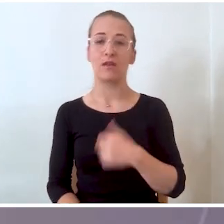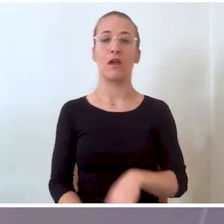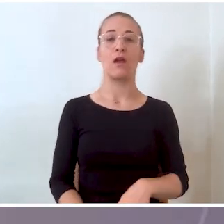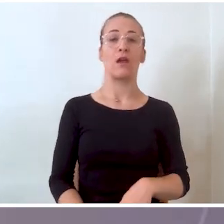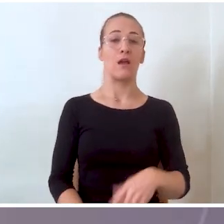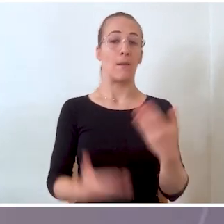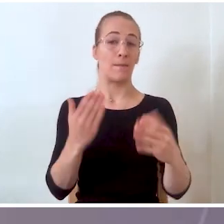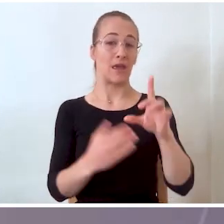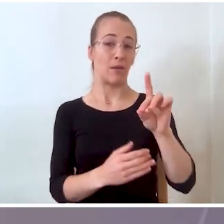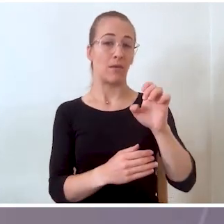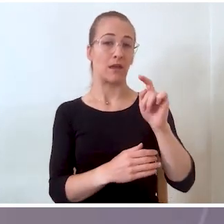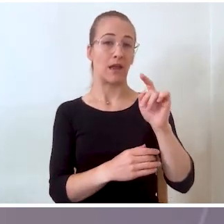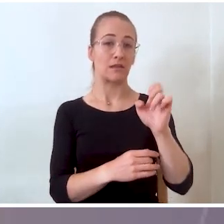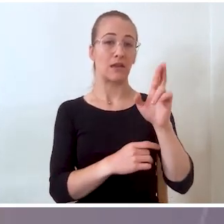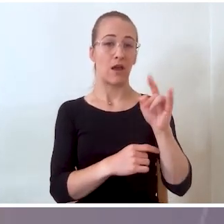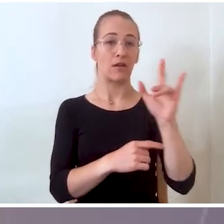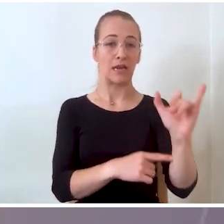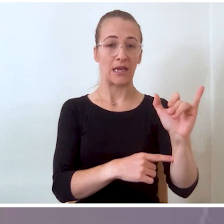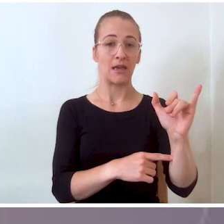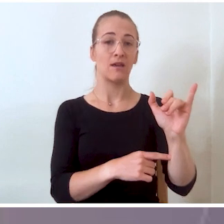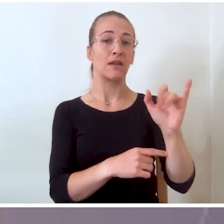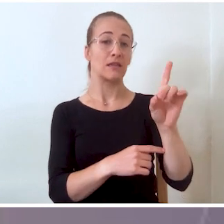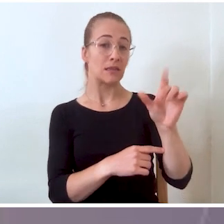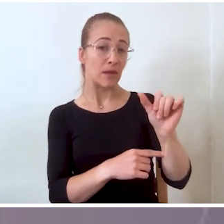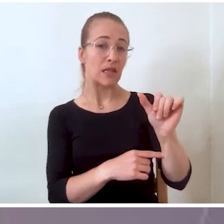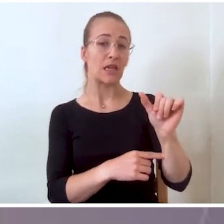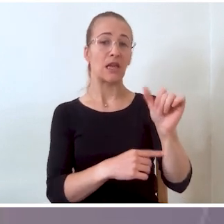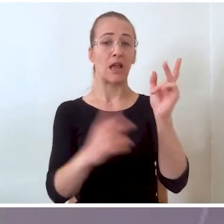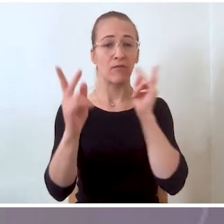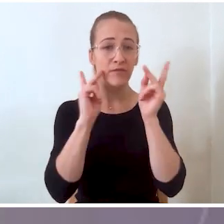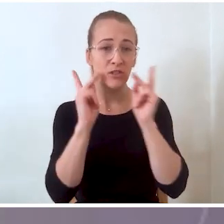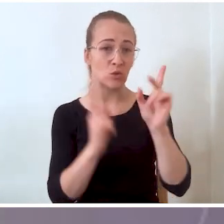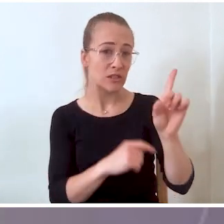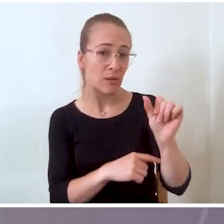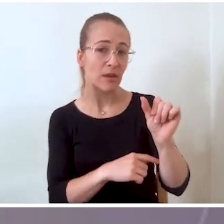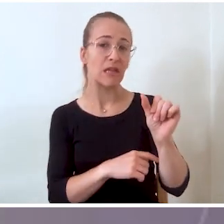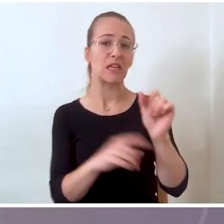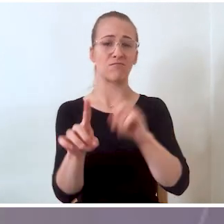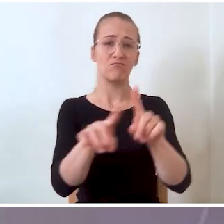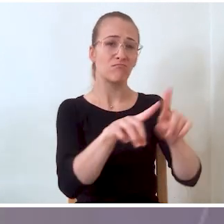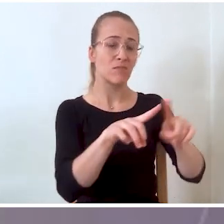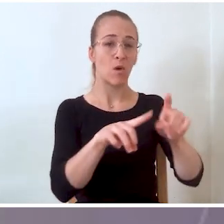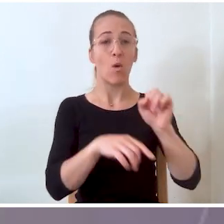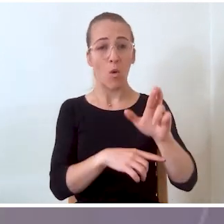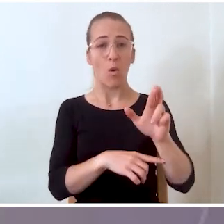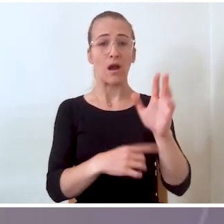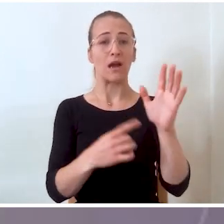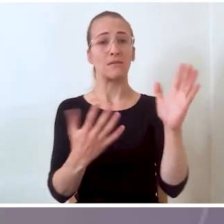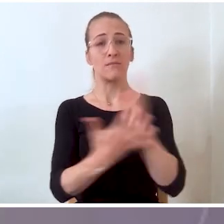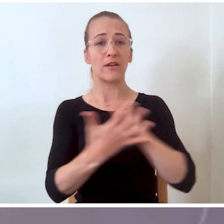dexterity impairments, those that may have hearing impairments or visual impairments, or be on the spectrum in neurodiversity.